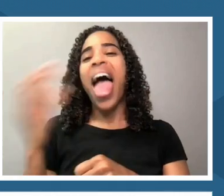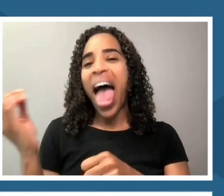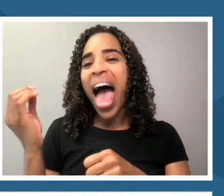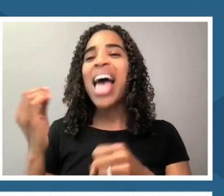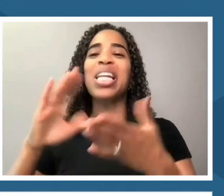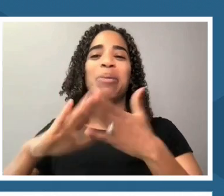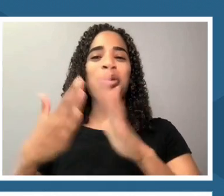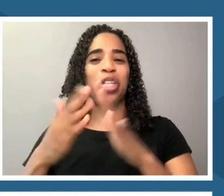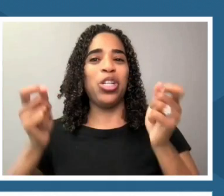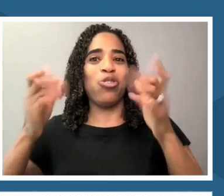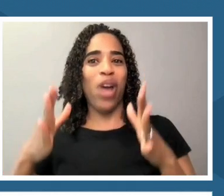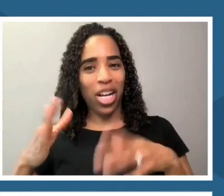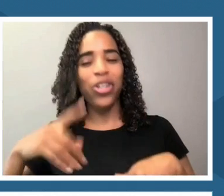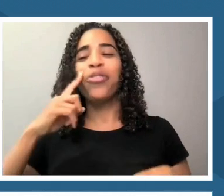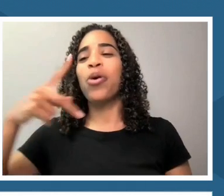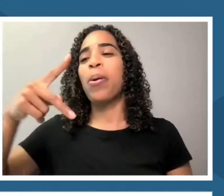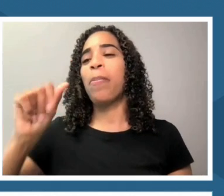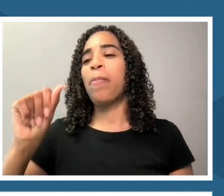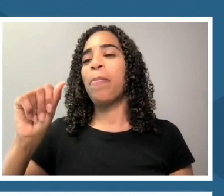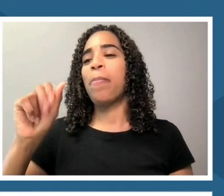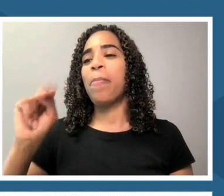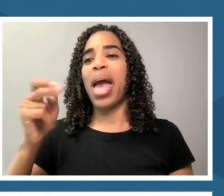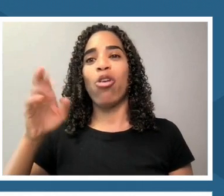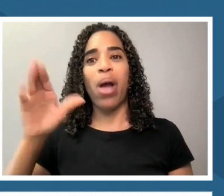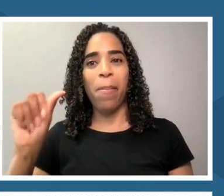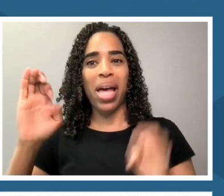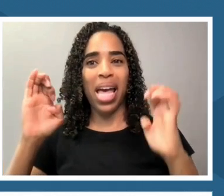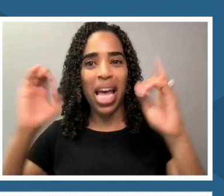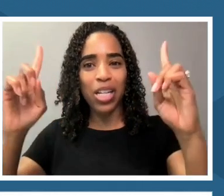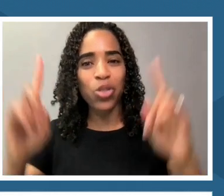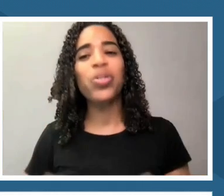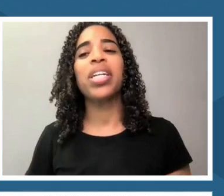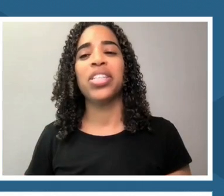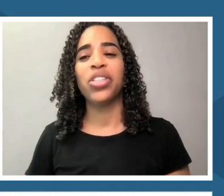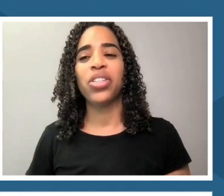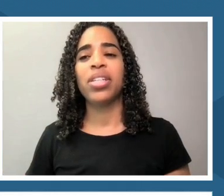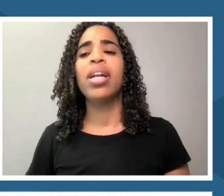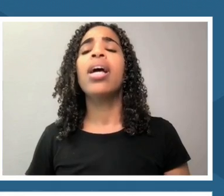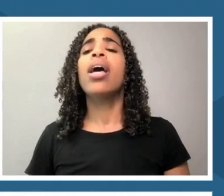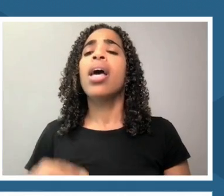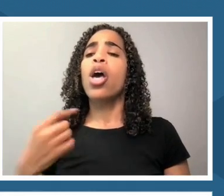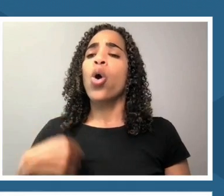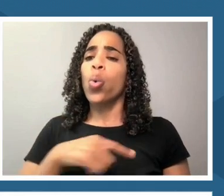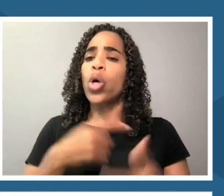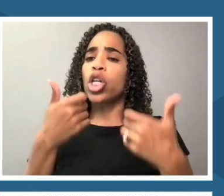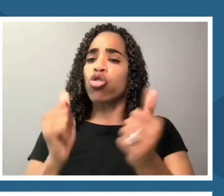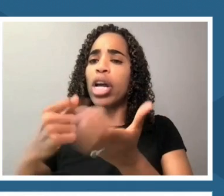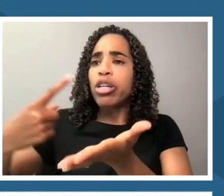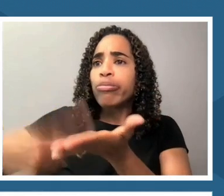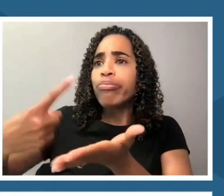education one of the featured educators in the we are not a stereotype project